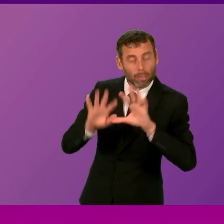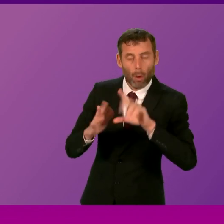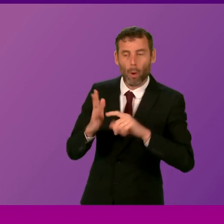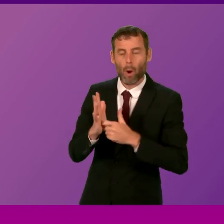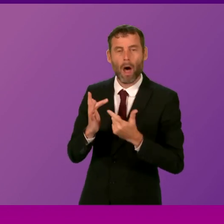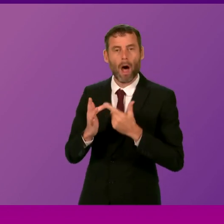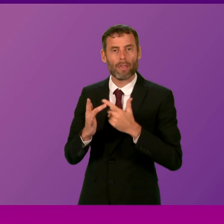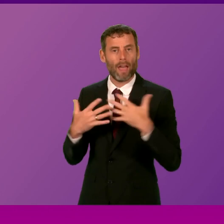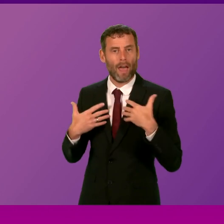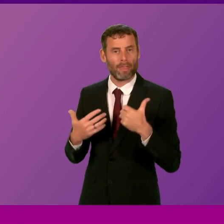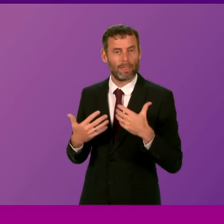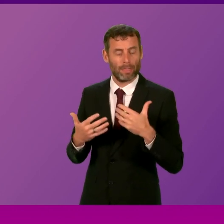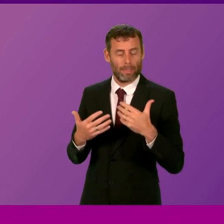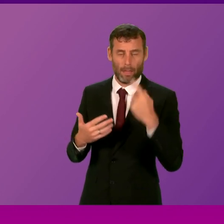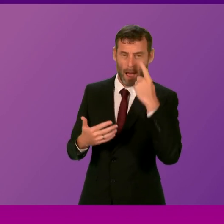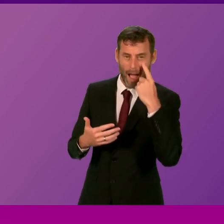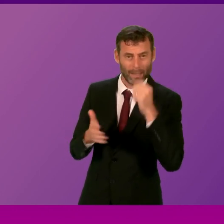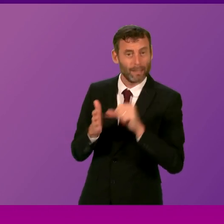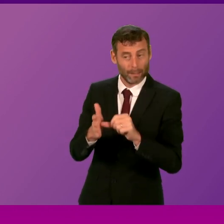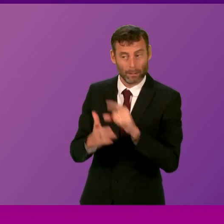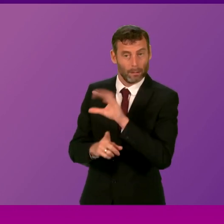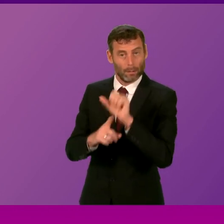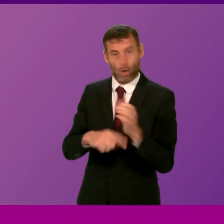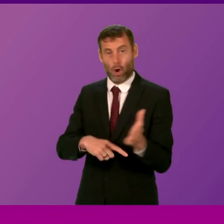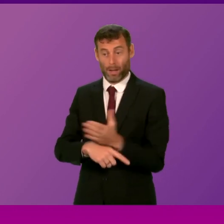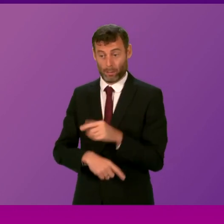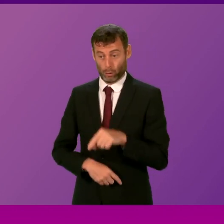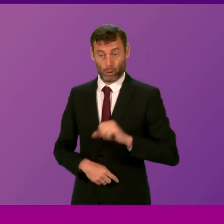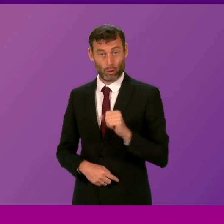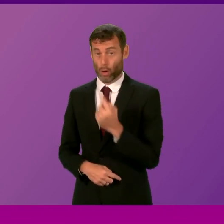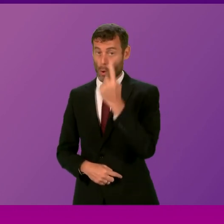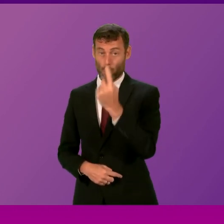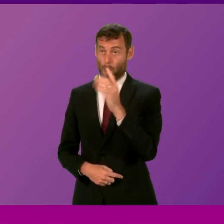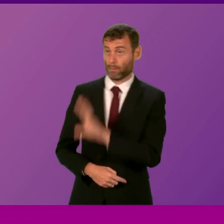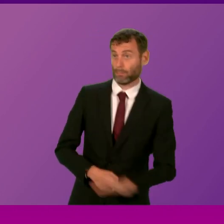proud that Scotland remains the only part of these islands to provide free universal